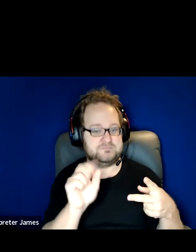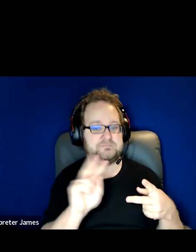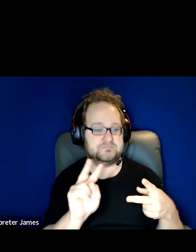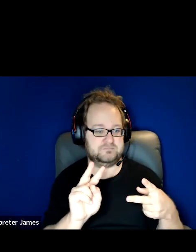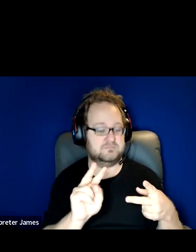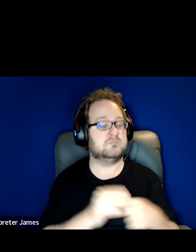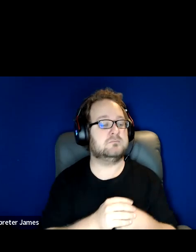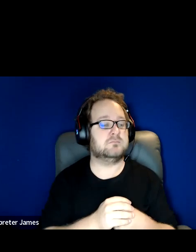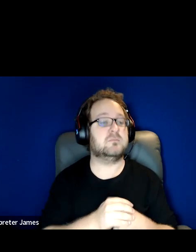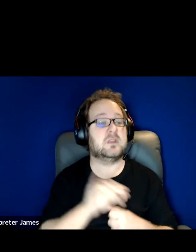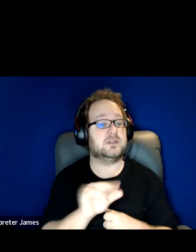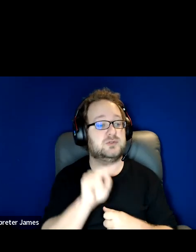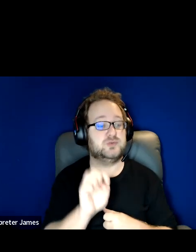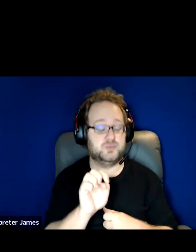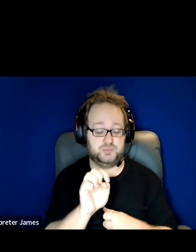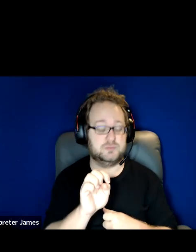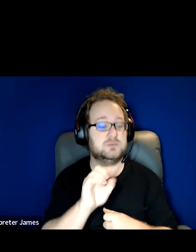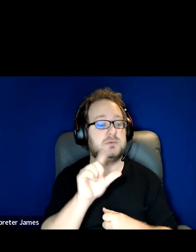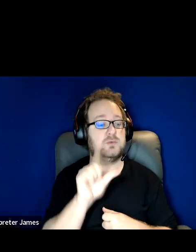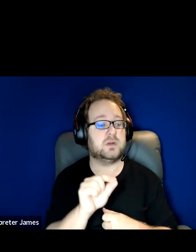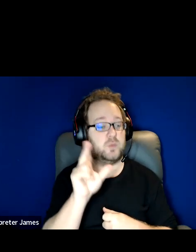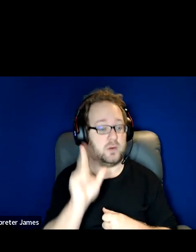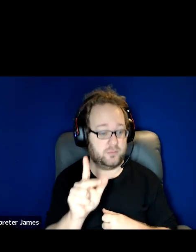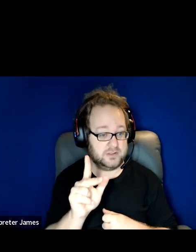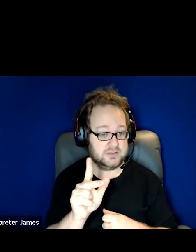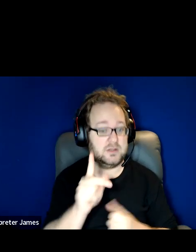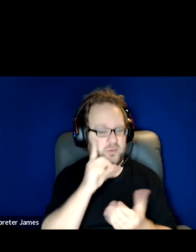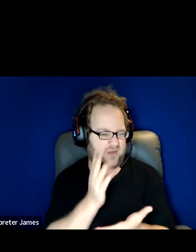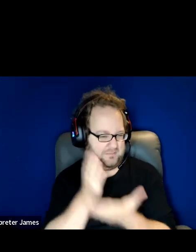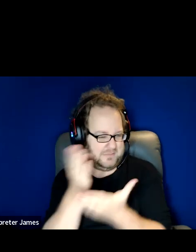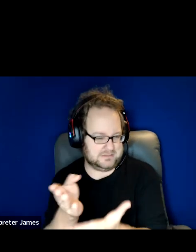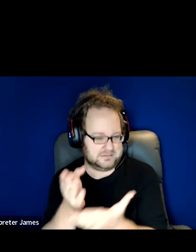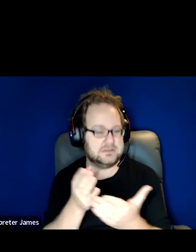In June 2023, vaccine was requested for adults 60